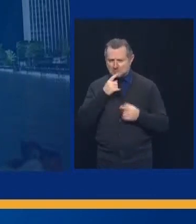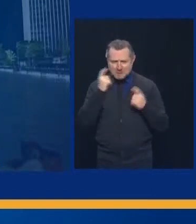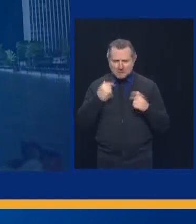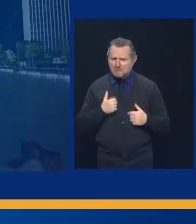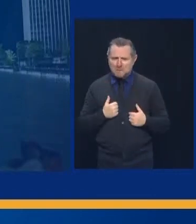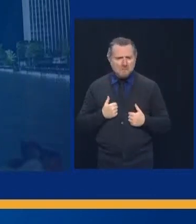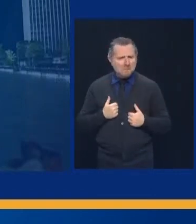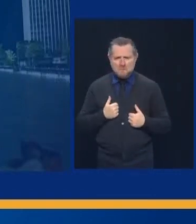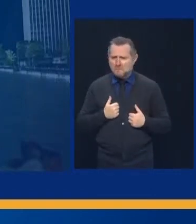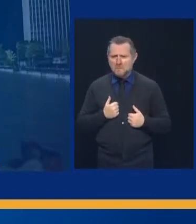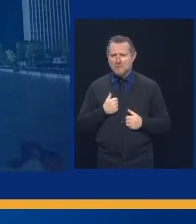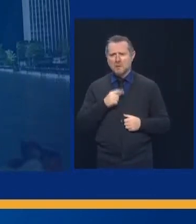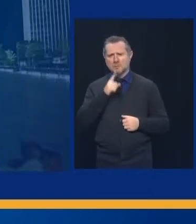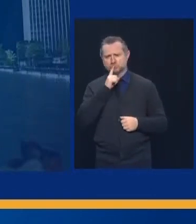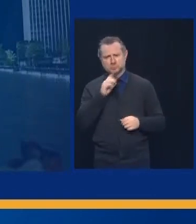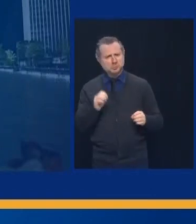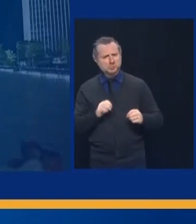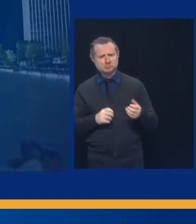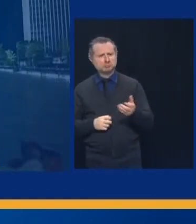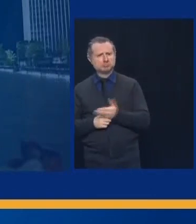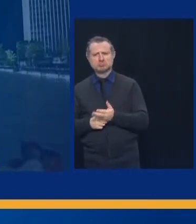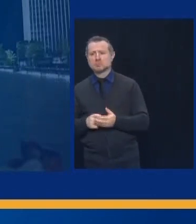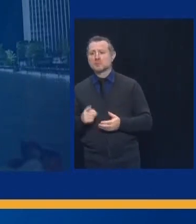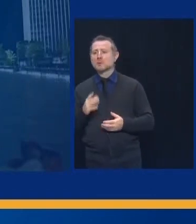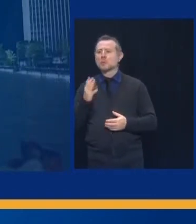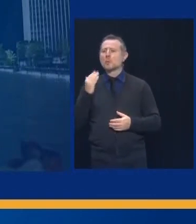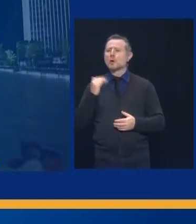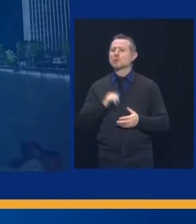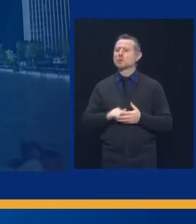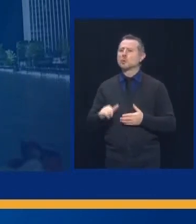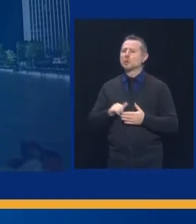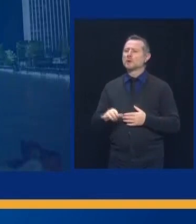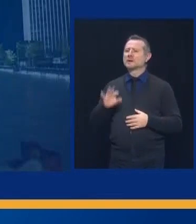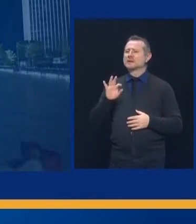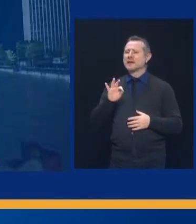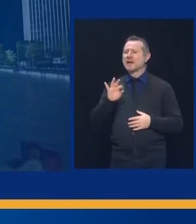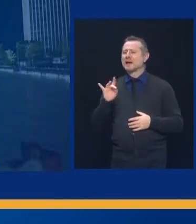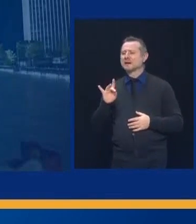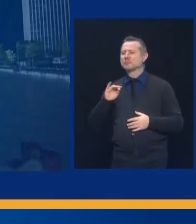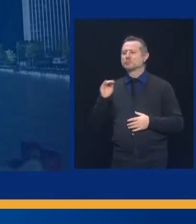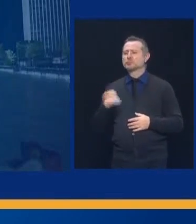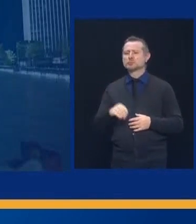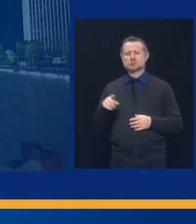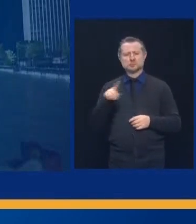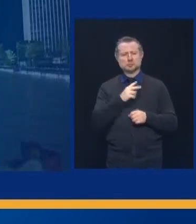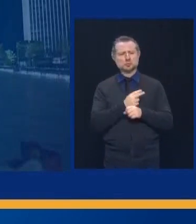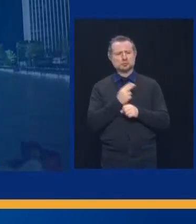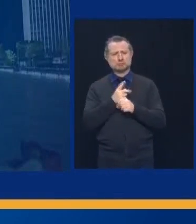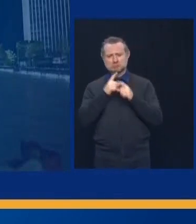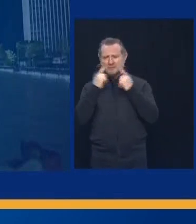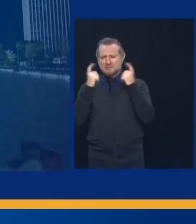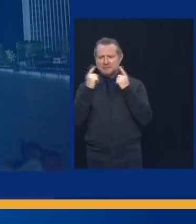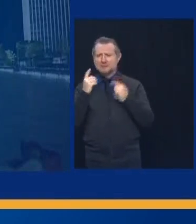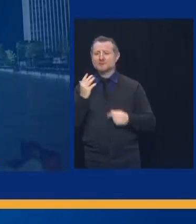98%, "xwf99% MASK, COMPLIANCE. WHY? BECAUSE I R r AROUND GIVING PEOPLE TICKETS FOR MASKS? NO!